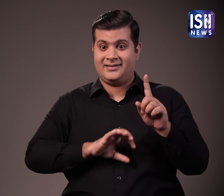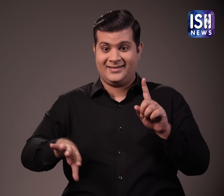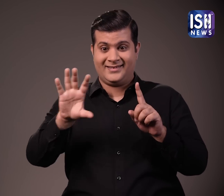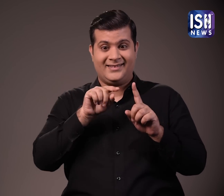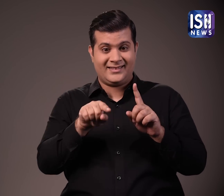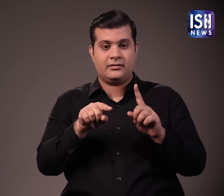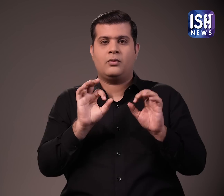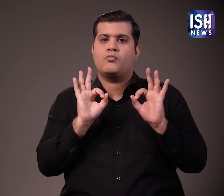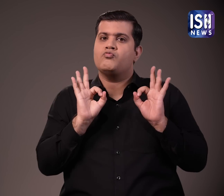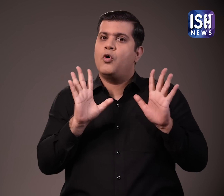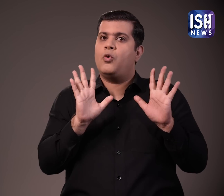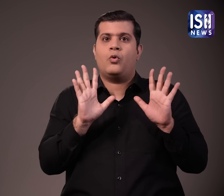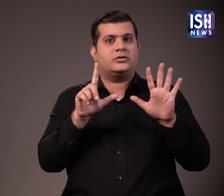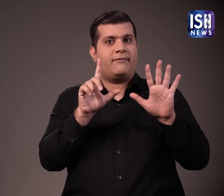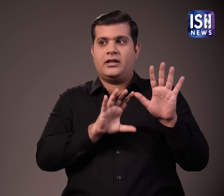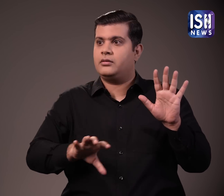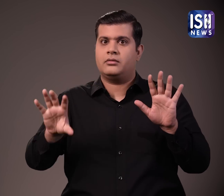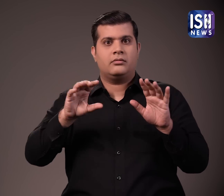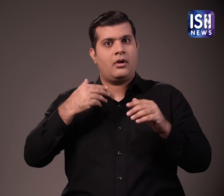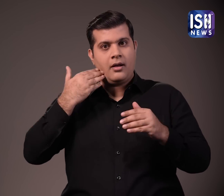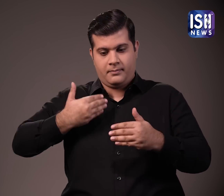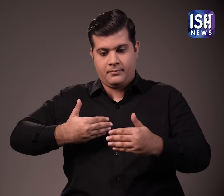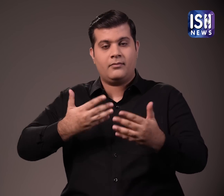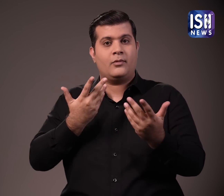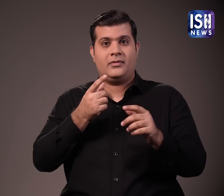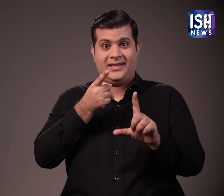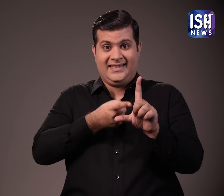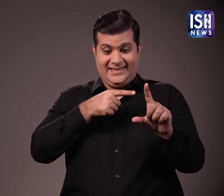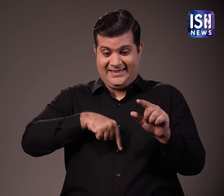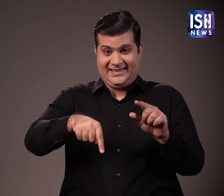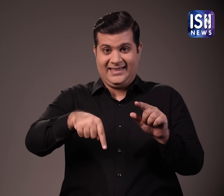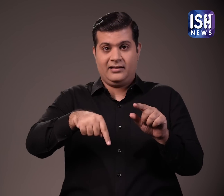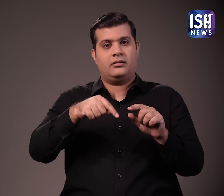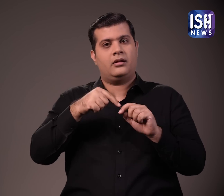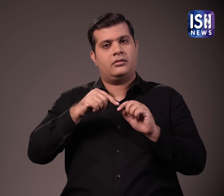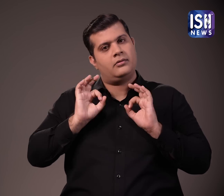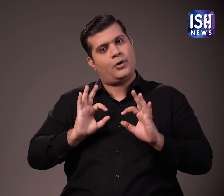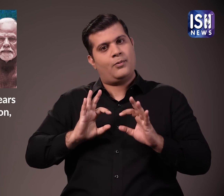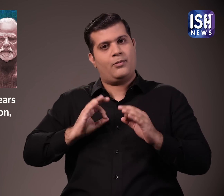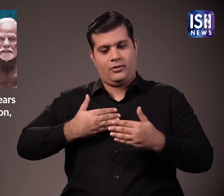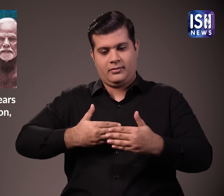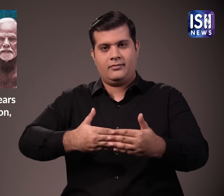Elections in these states are held in the same year as Lok Sabha polls.